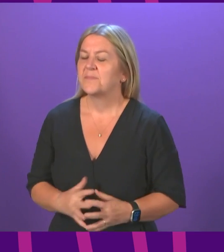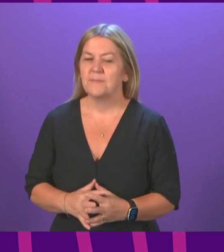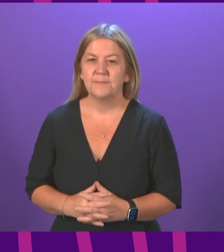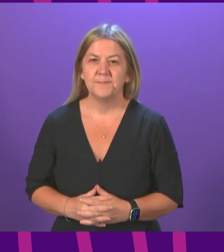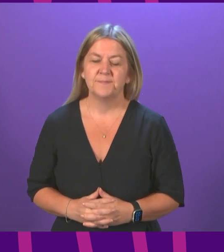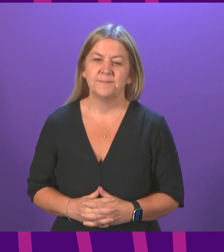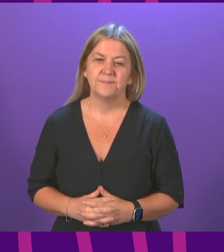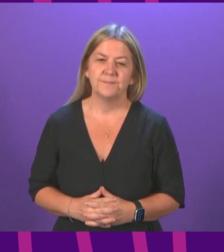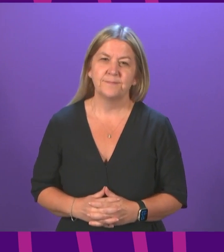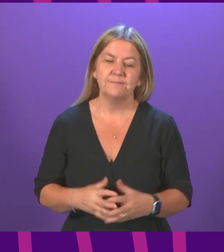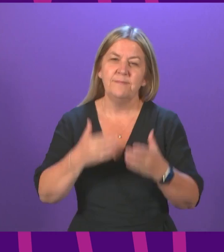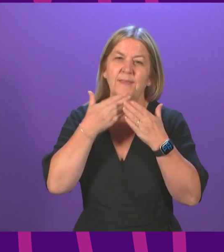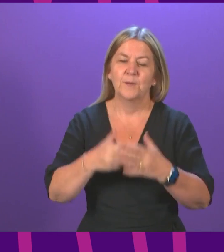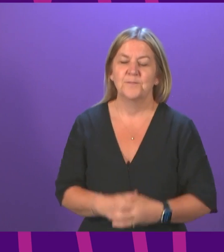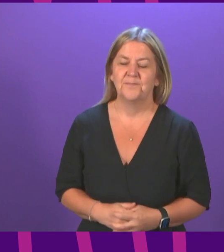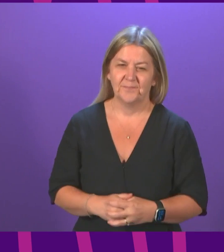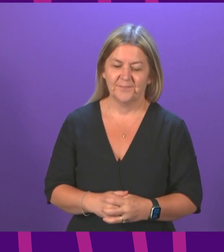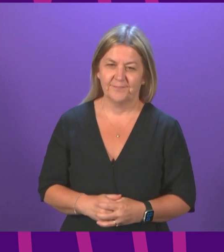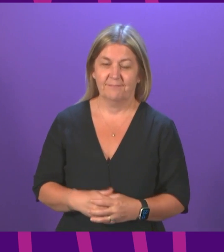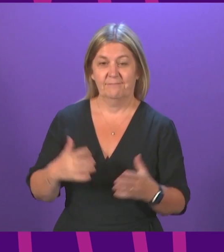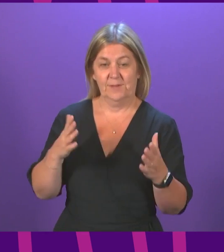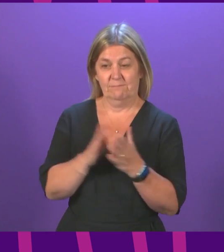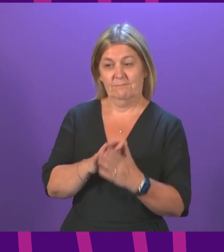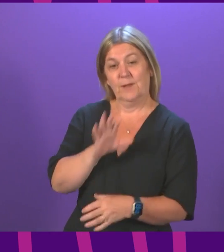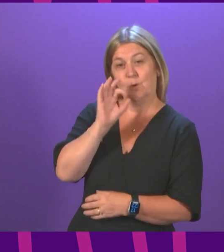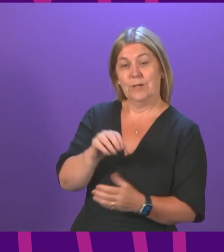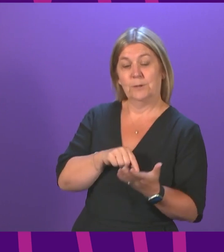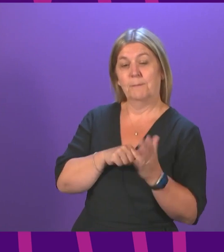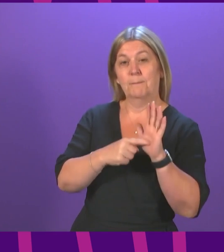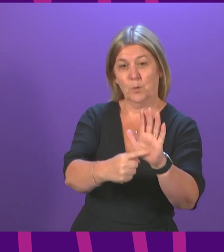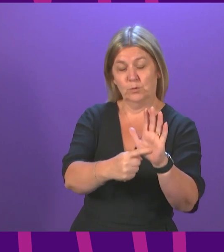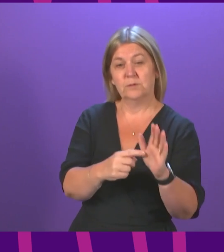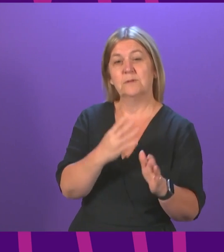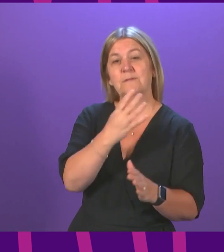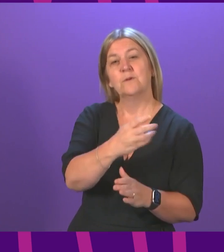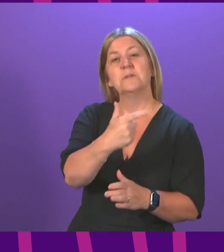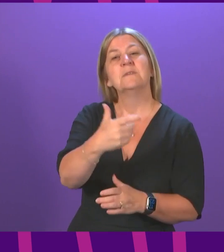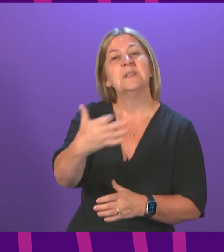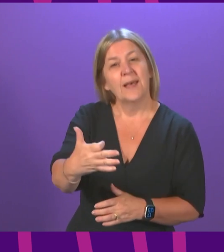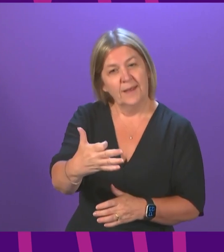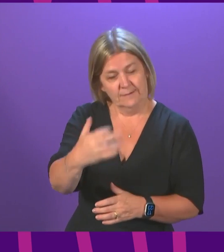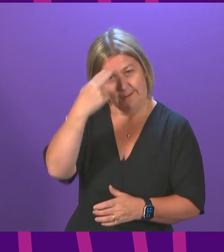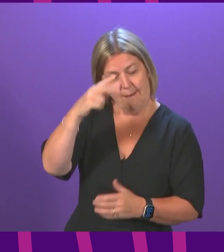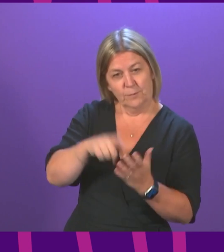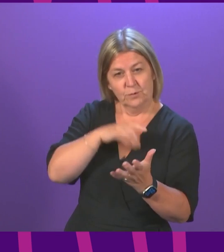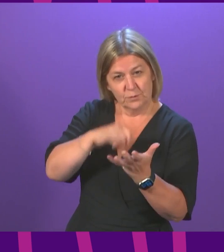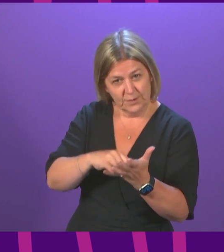We move to the division on motion S6M-00479, in the name of John Swinney, on the Coronavirus